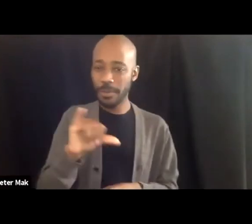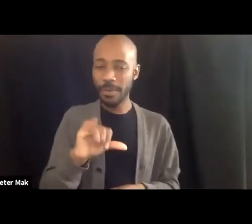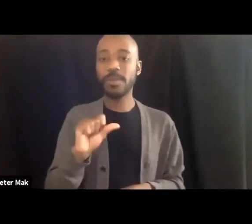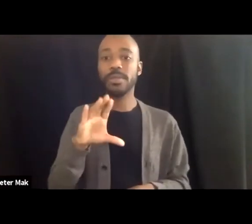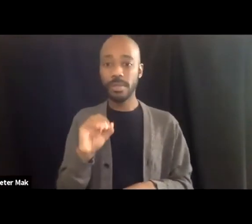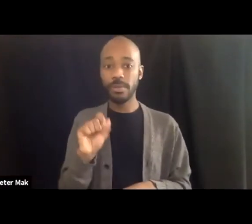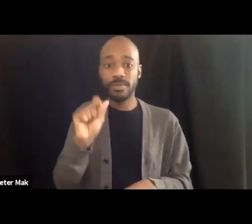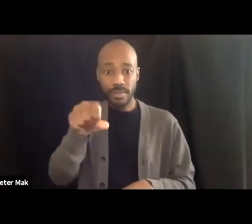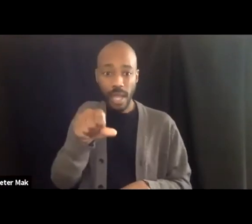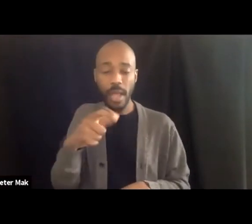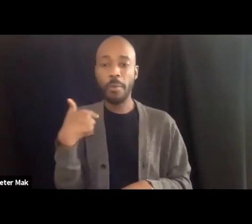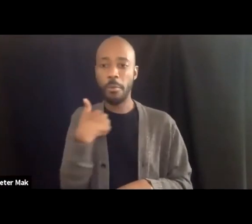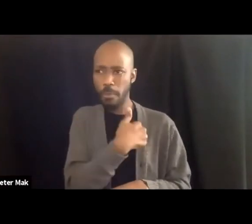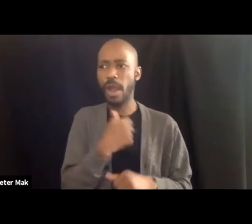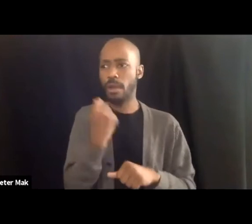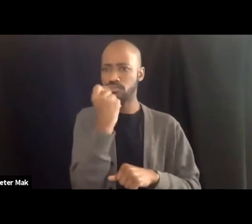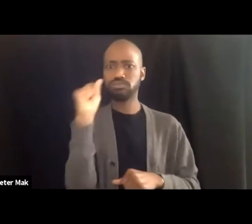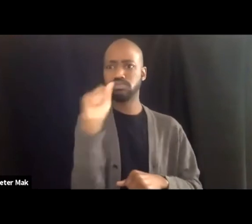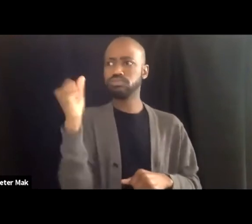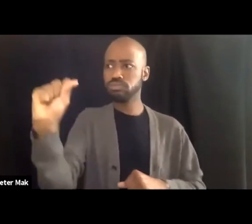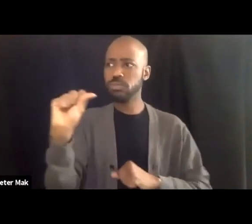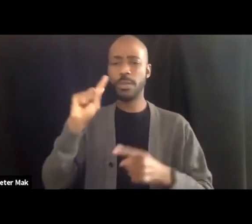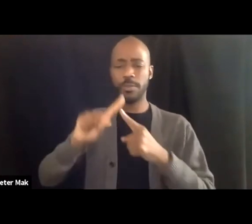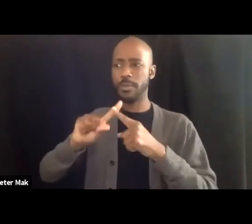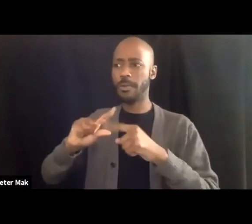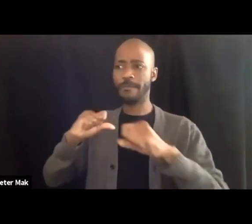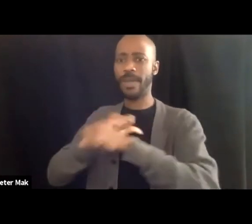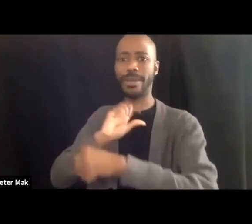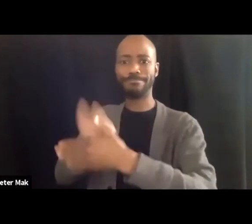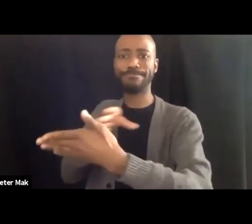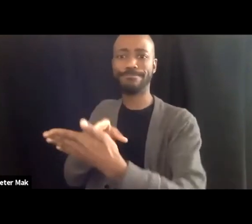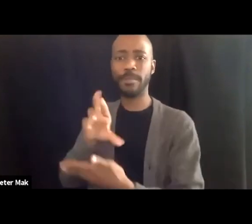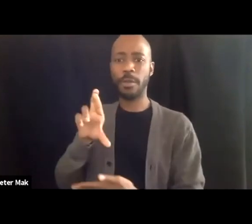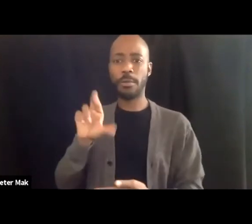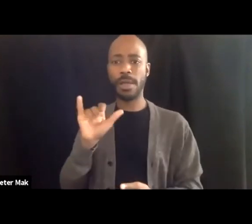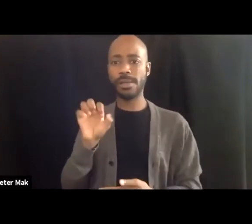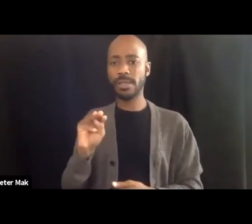for the cost which I hear is great for anti-black racism. It's also important to understand the idea